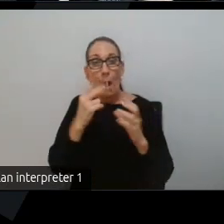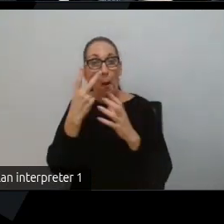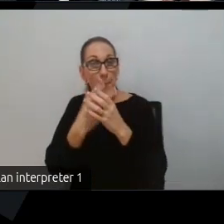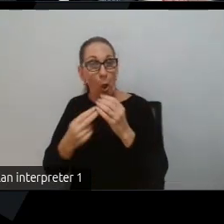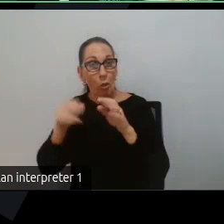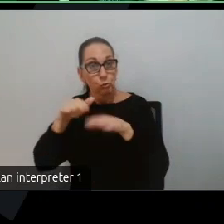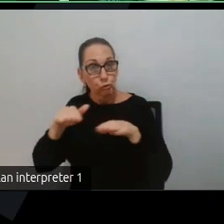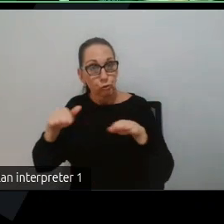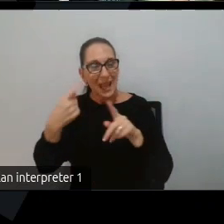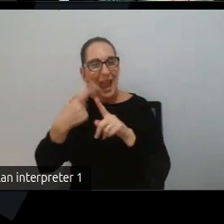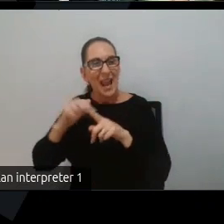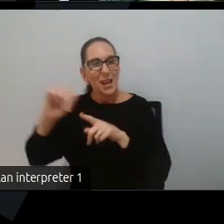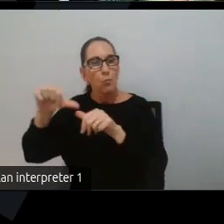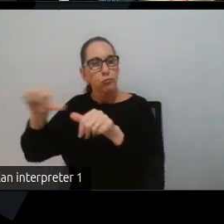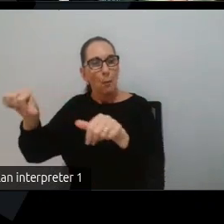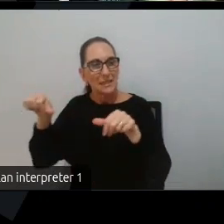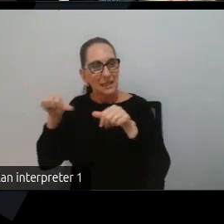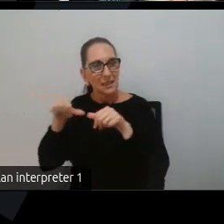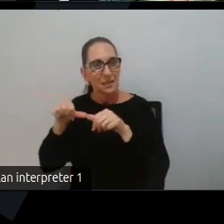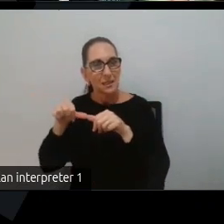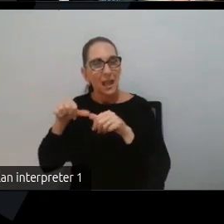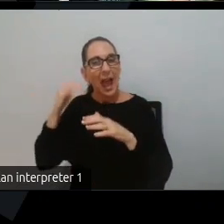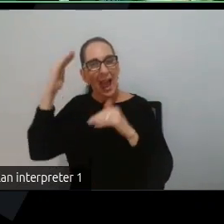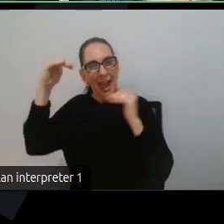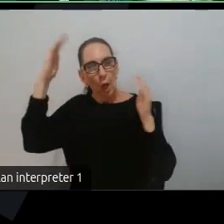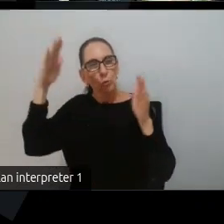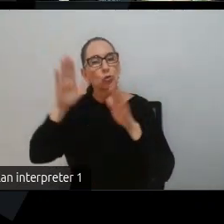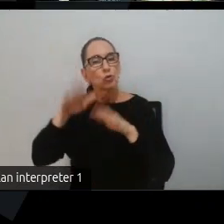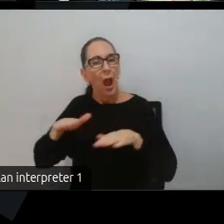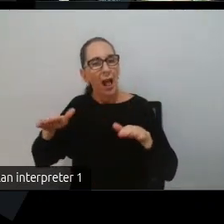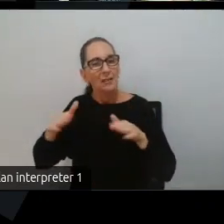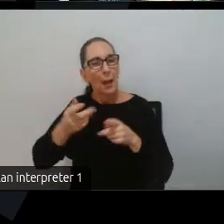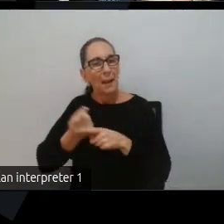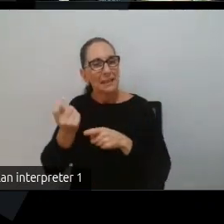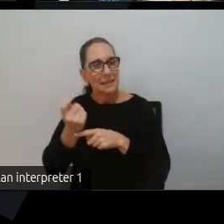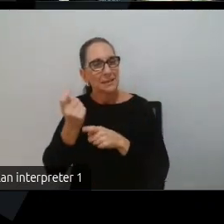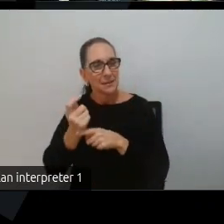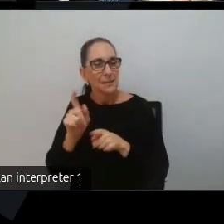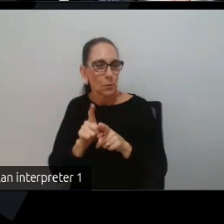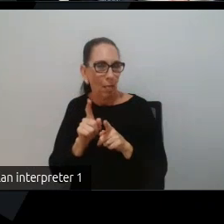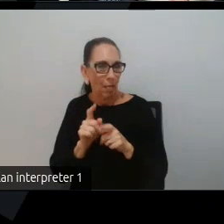and that includes adult child maintenance. Our conferences are lawyer assisted which means that